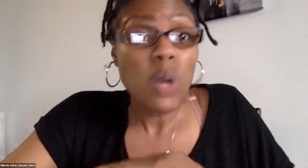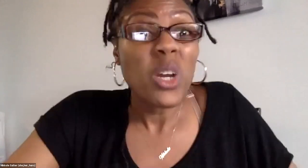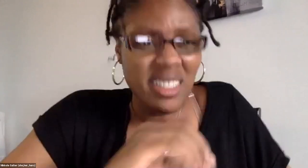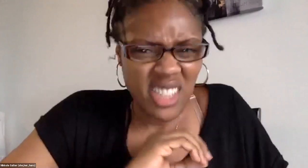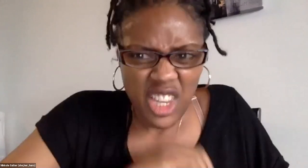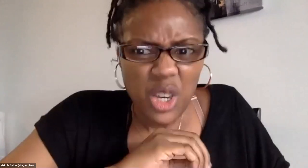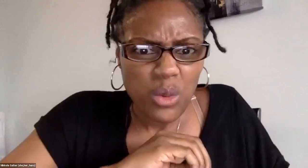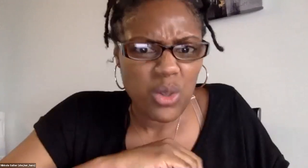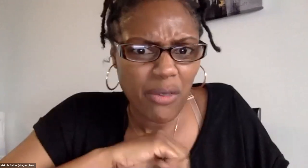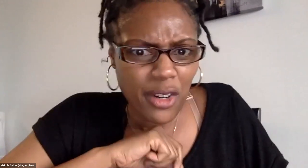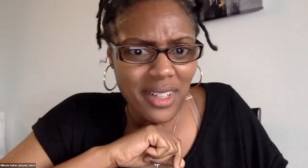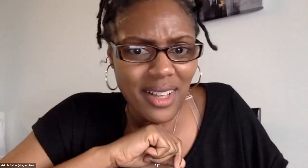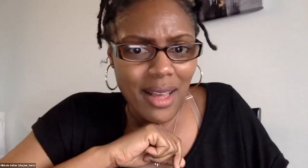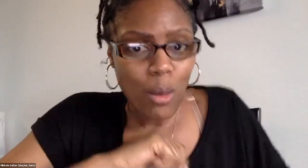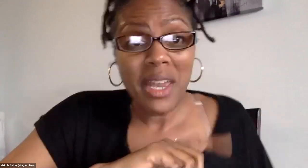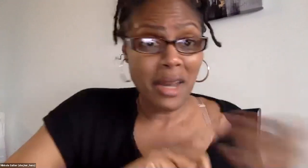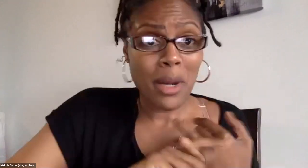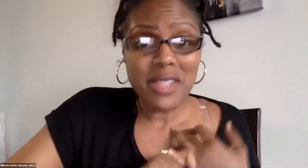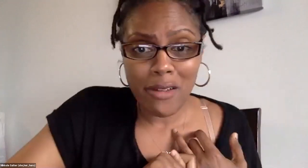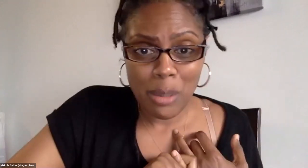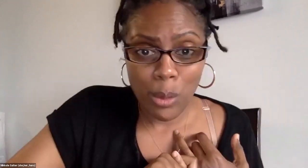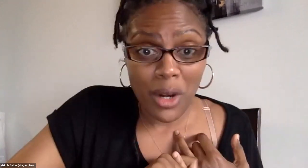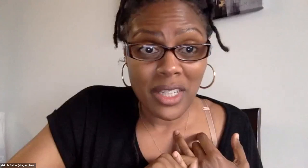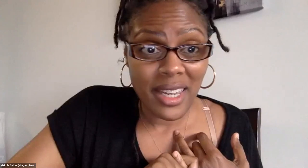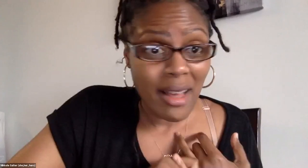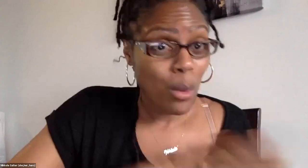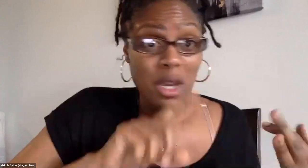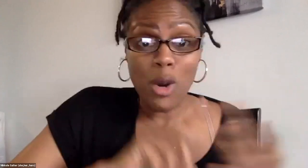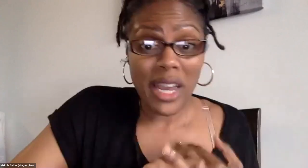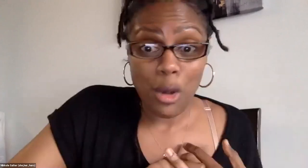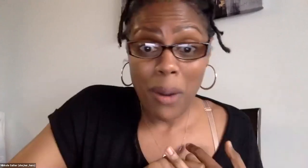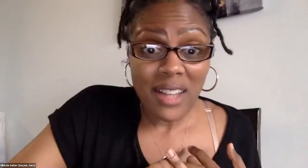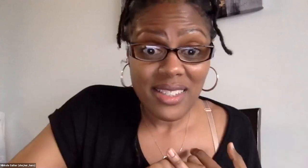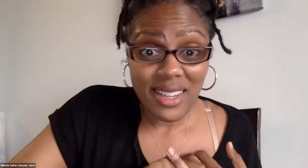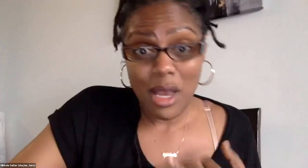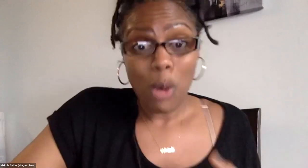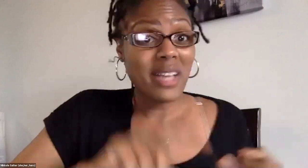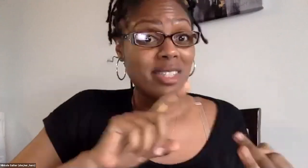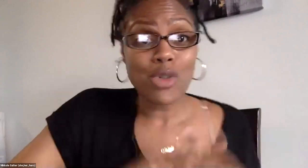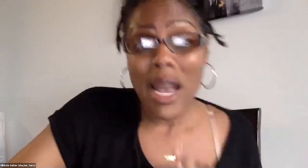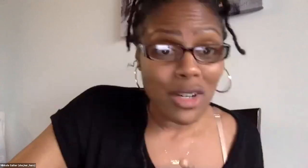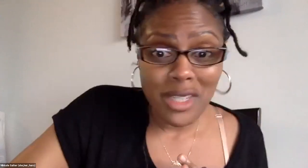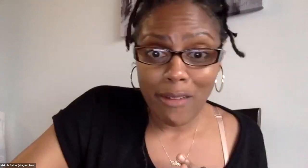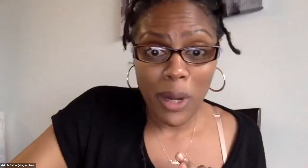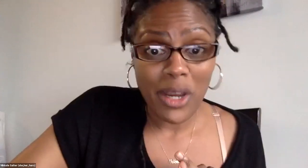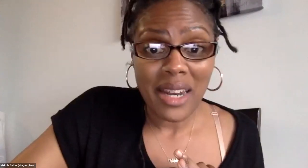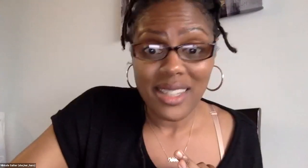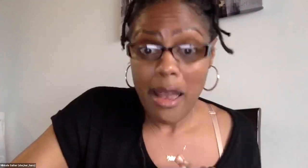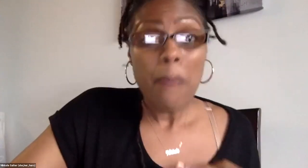we will continue to suffer. We can numb ourselves temporarily. We can create new policies. We can distract ourselves periodically,